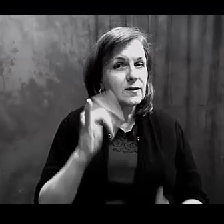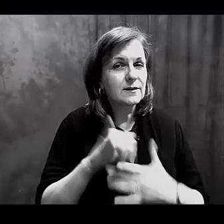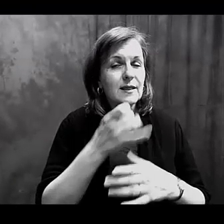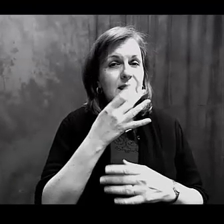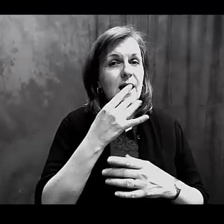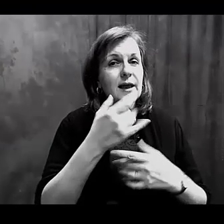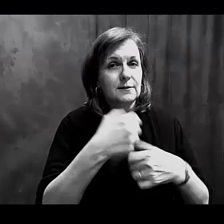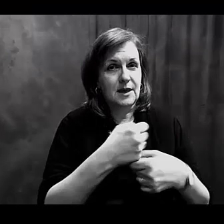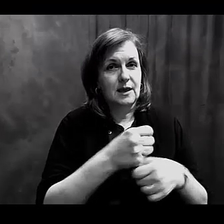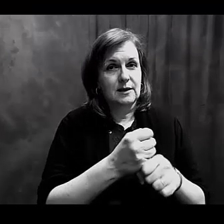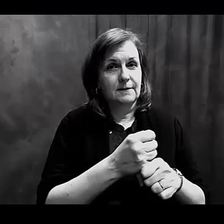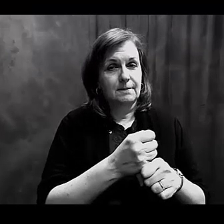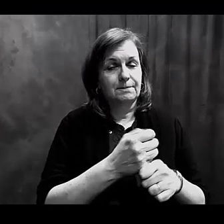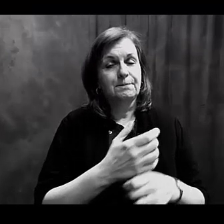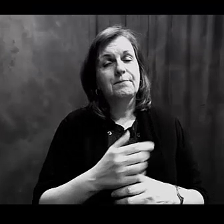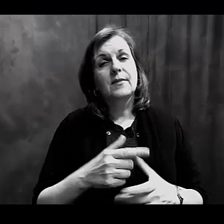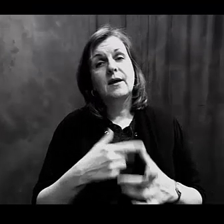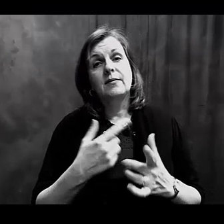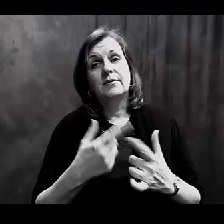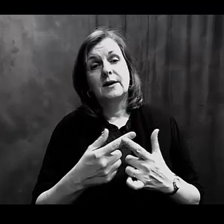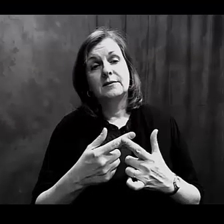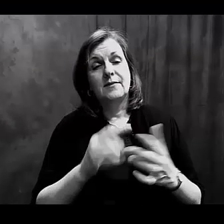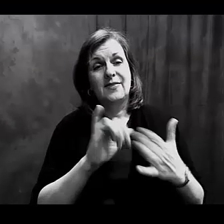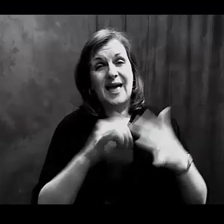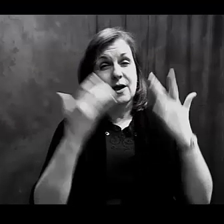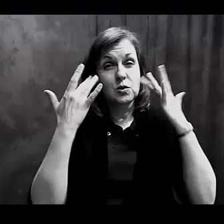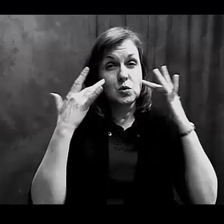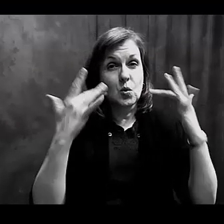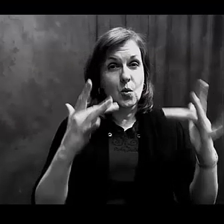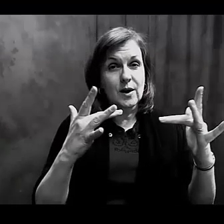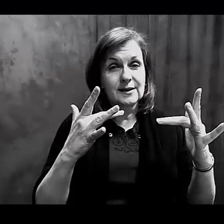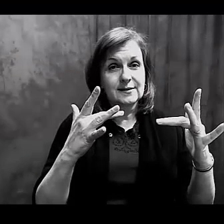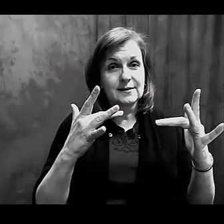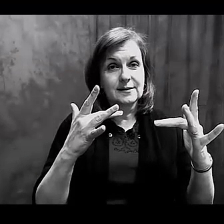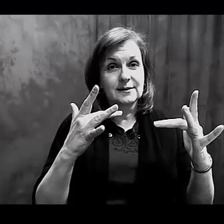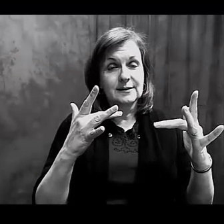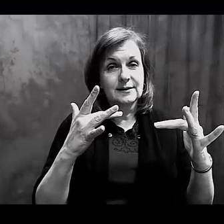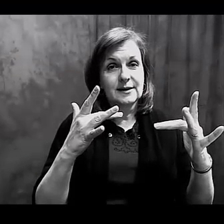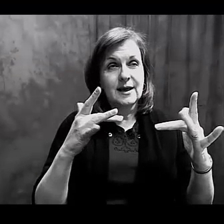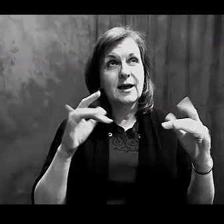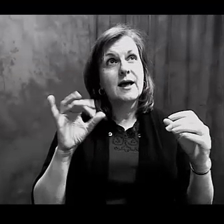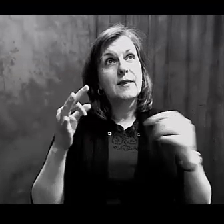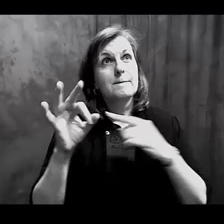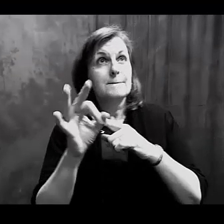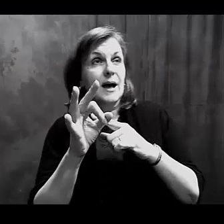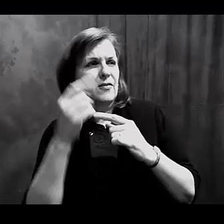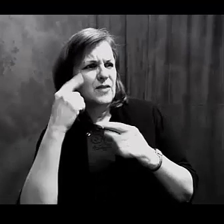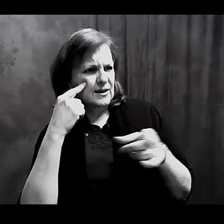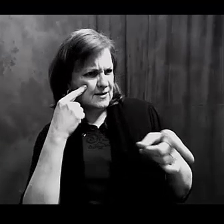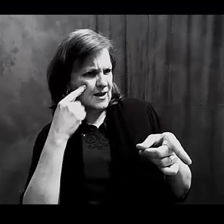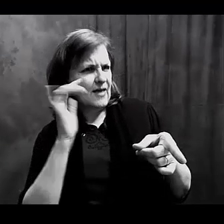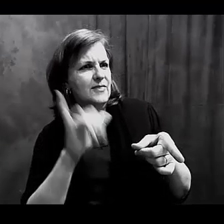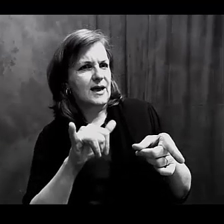that fluorescent lights and other light bulbs will put out and that buzzing noise